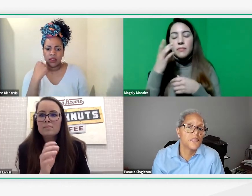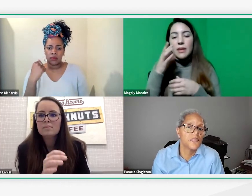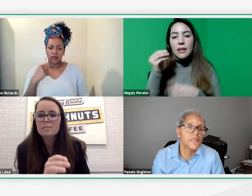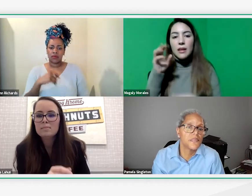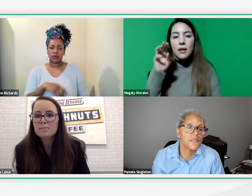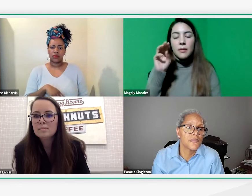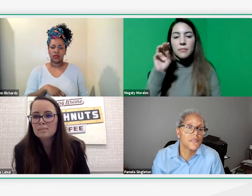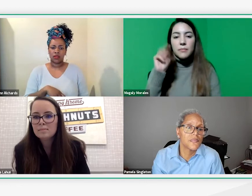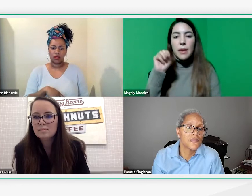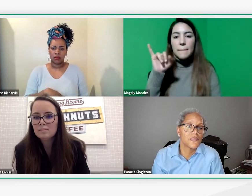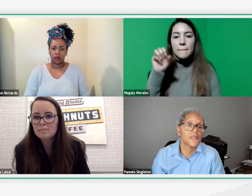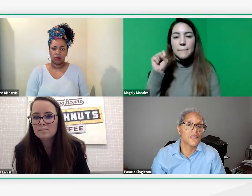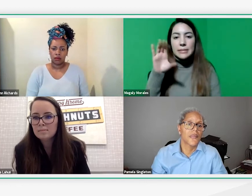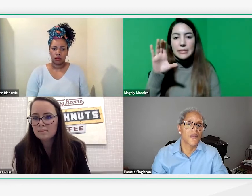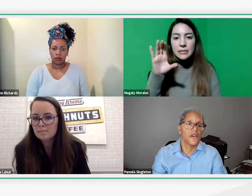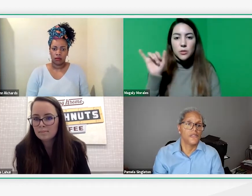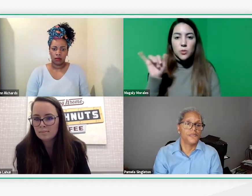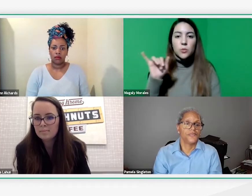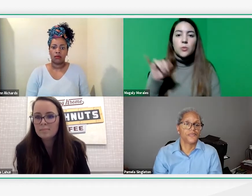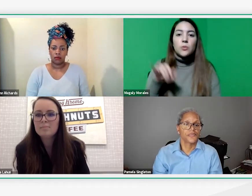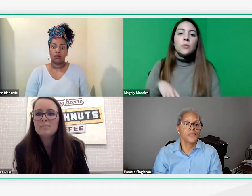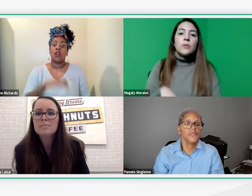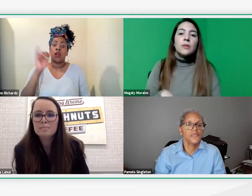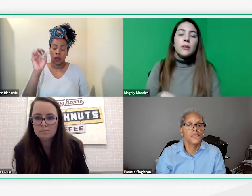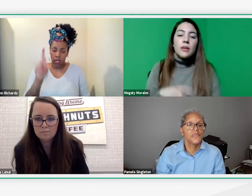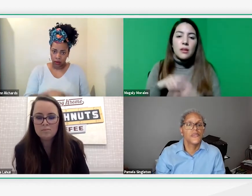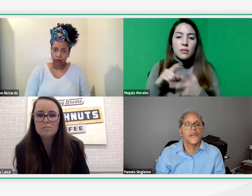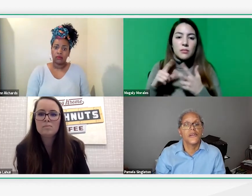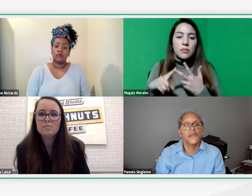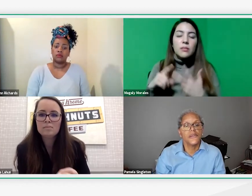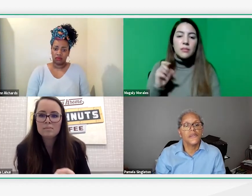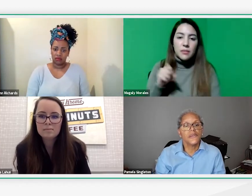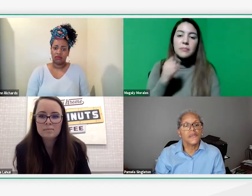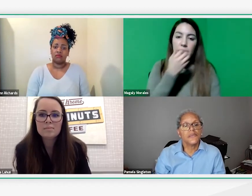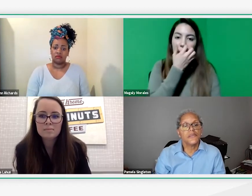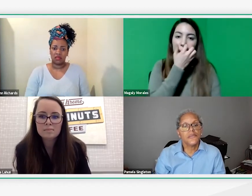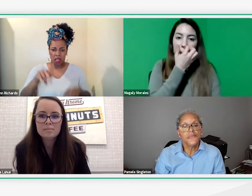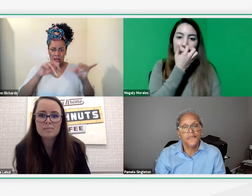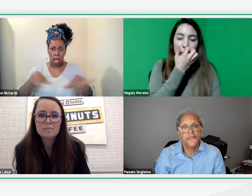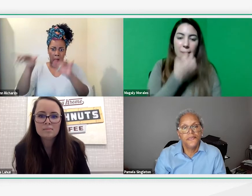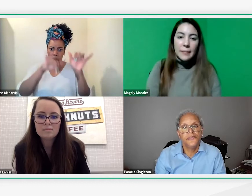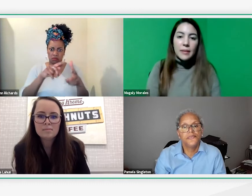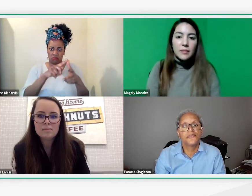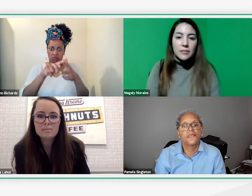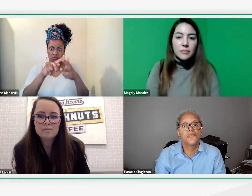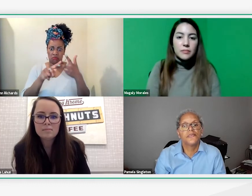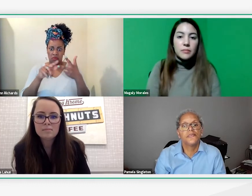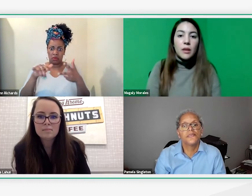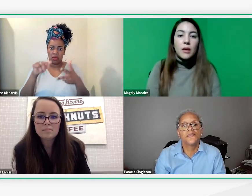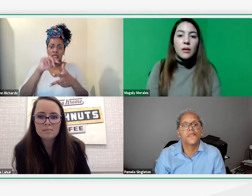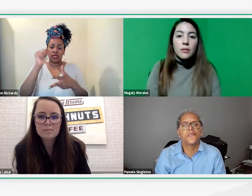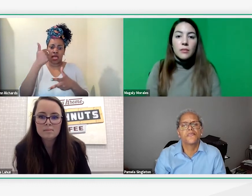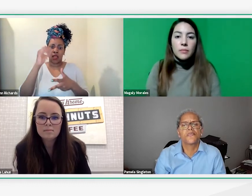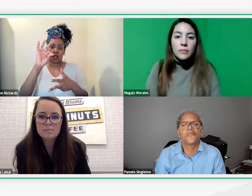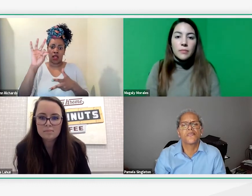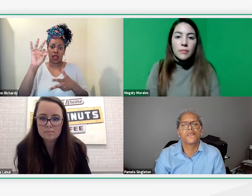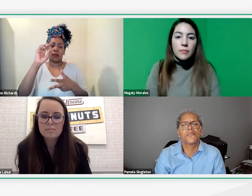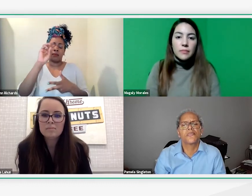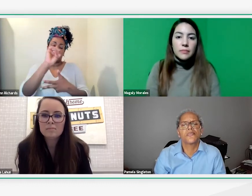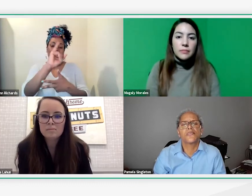You also have a 1099-MISC. >>ROXANN RICHARDS: So, those are the 3 most